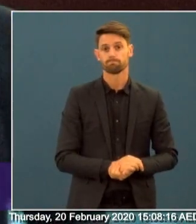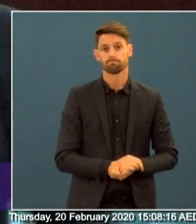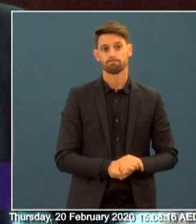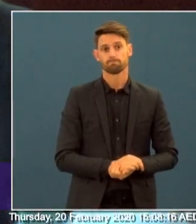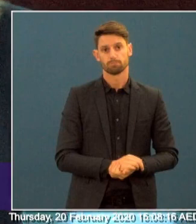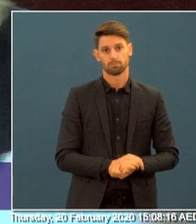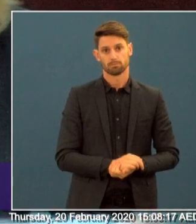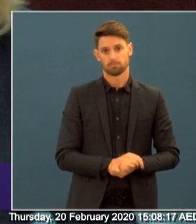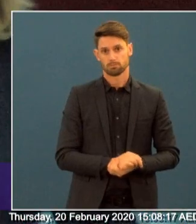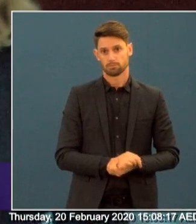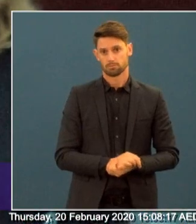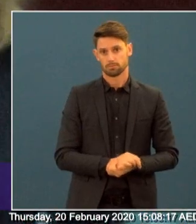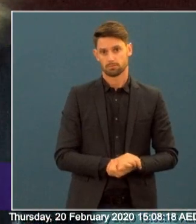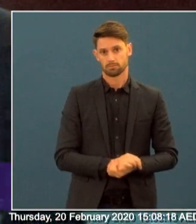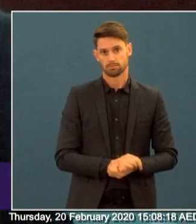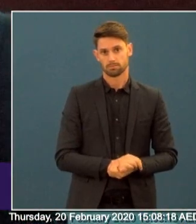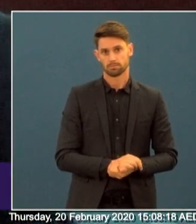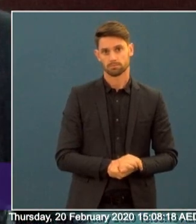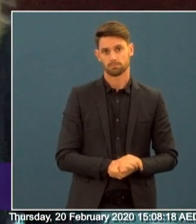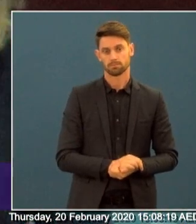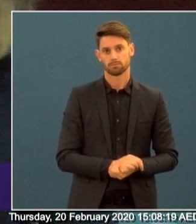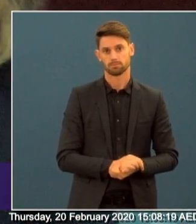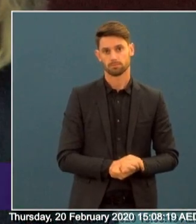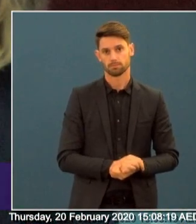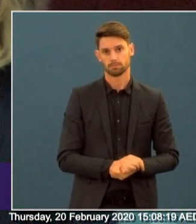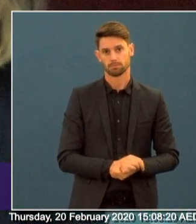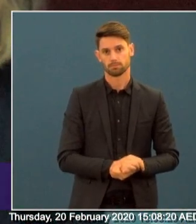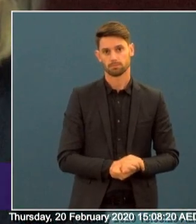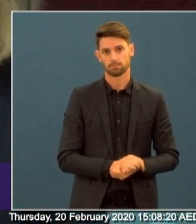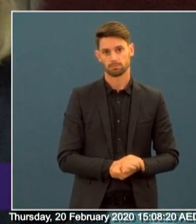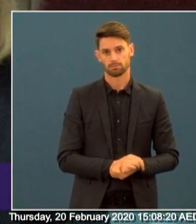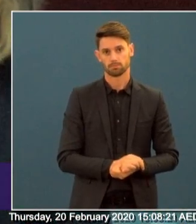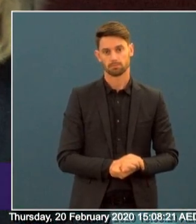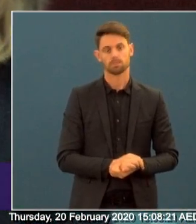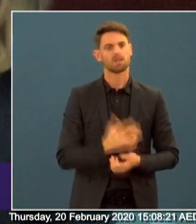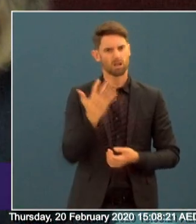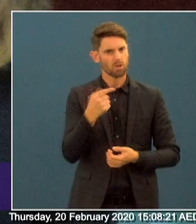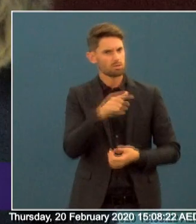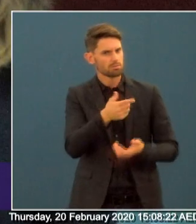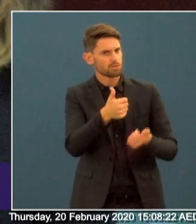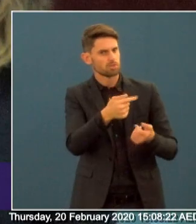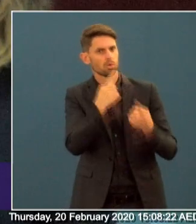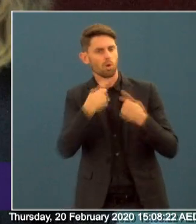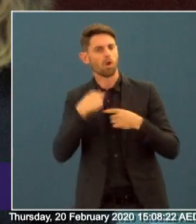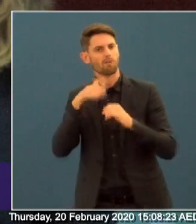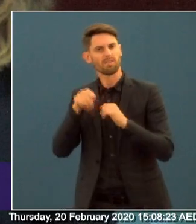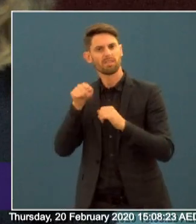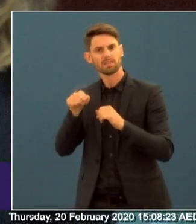that are being introduced in New South Wales, including the STrIDeS team, an example of integrated care? They are.